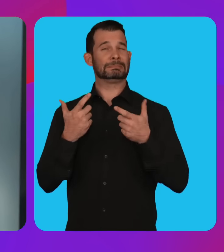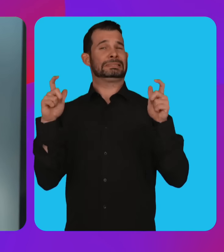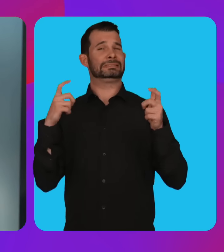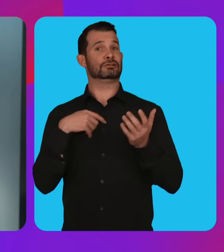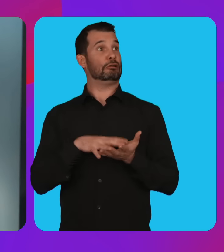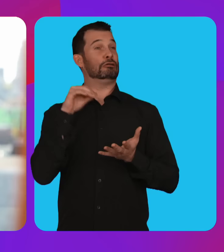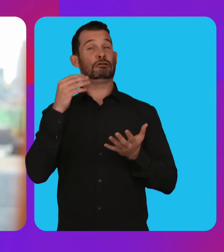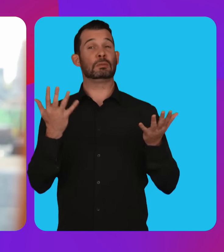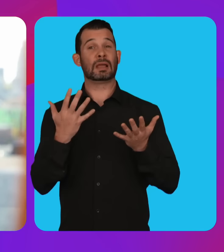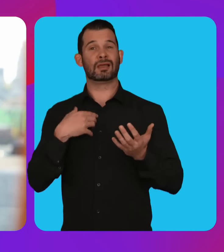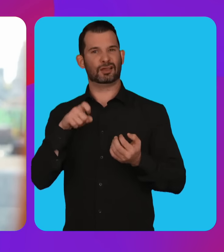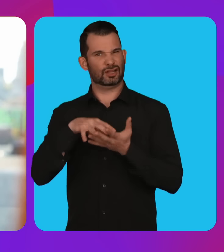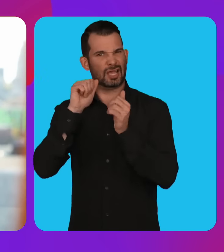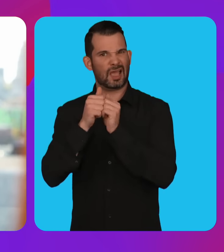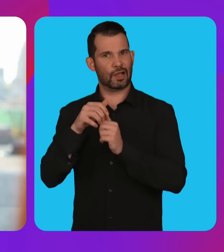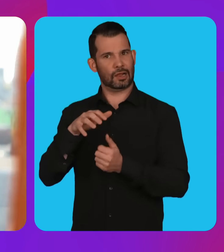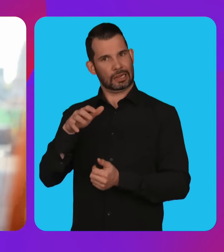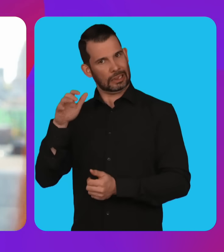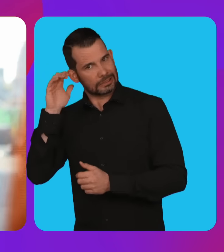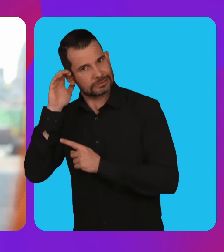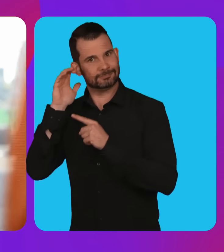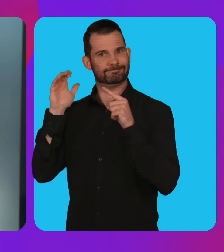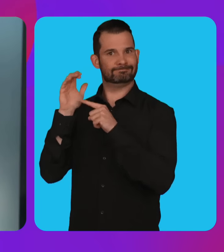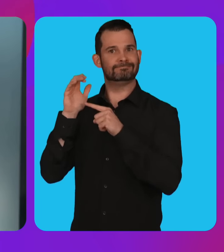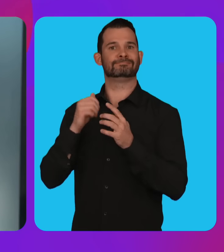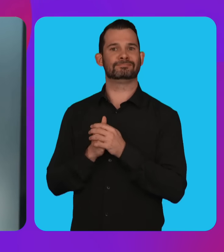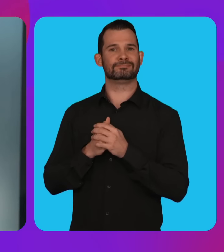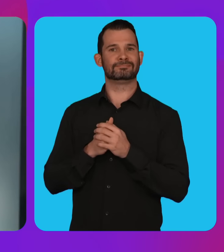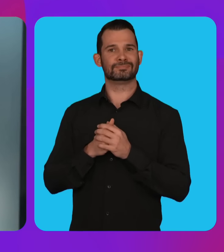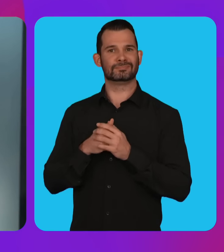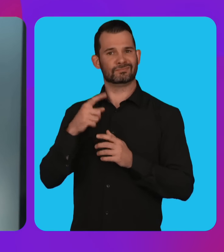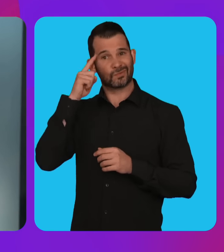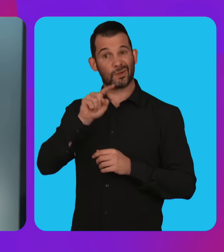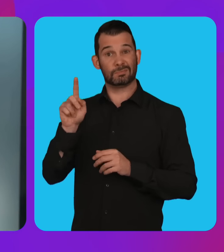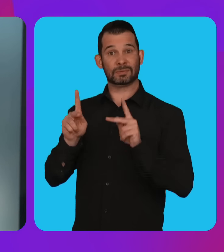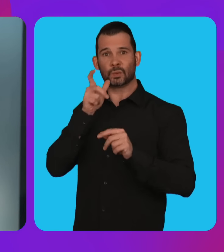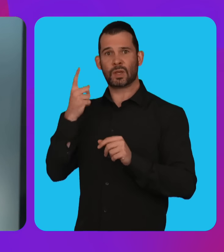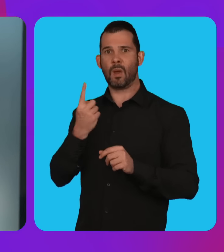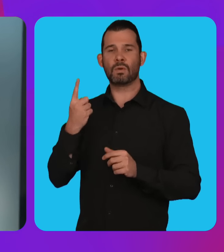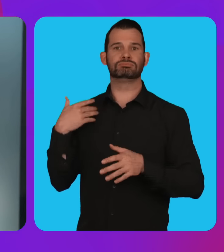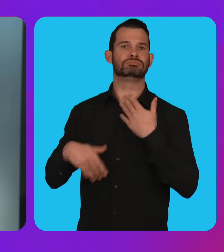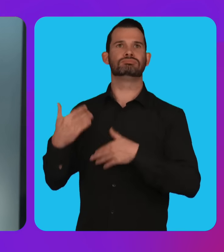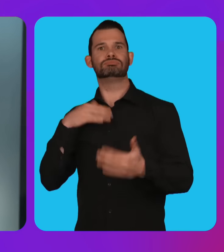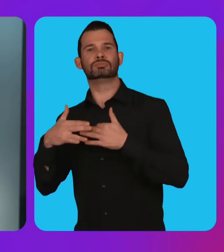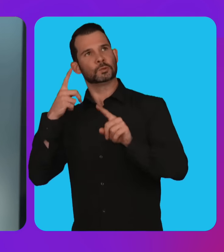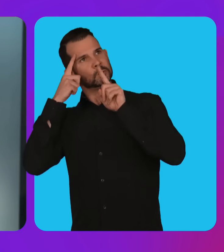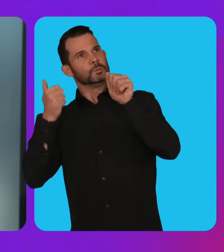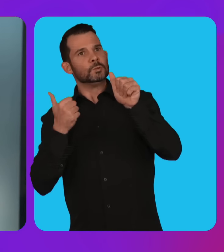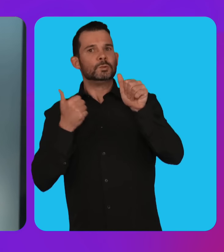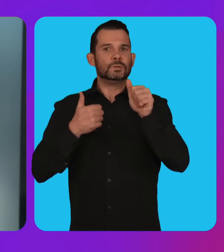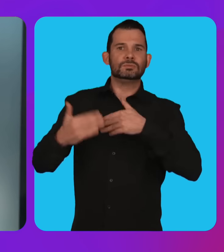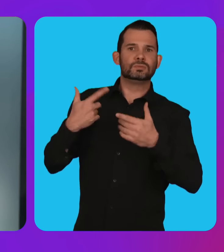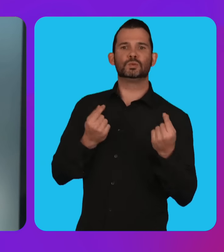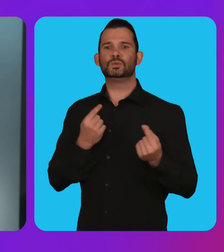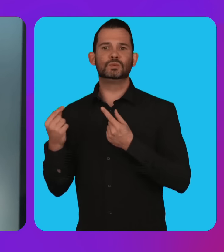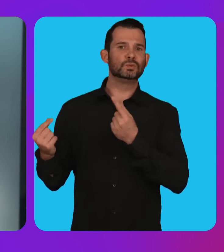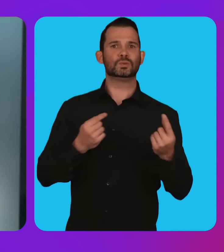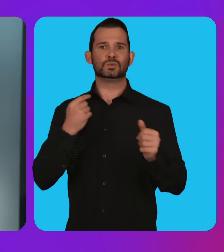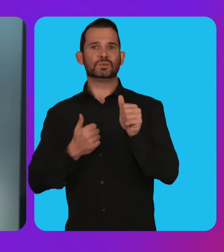And for people who are always moving very quickly and trying to be ambitious, sometimes we don't sit and listen.